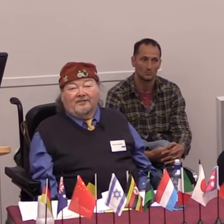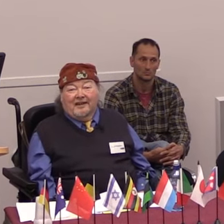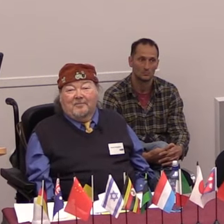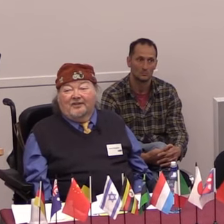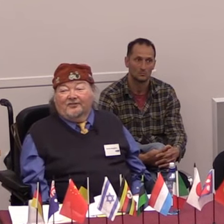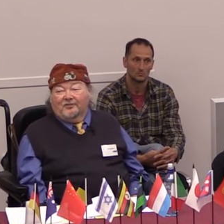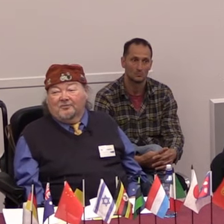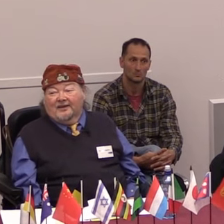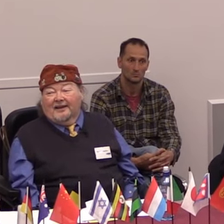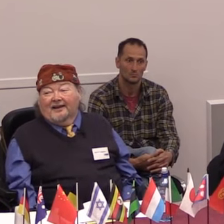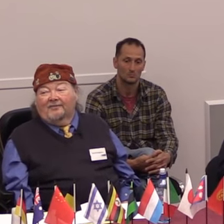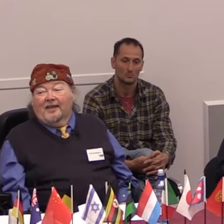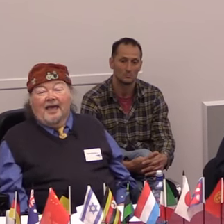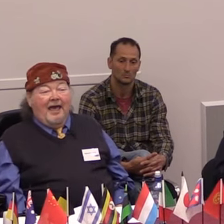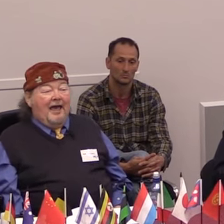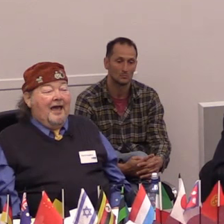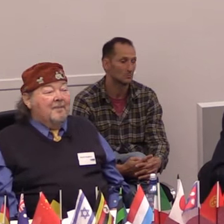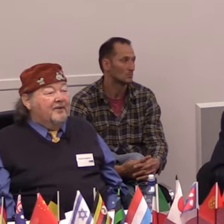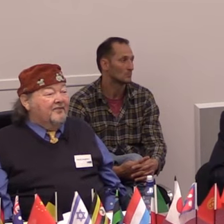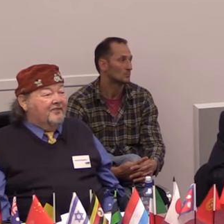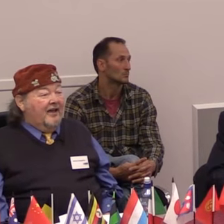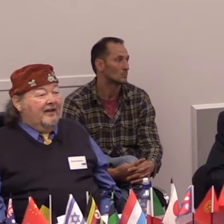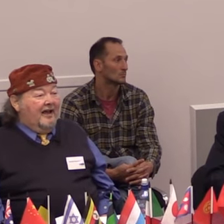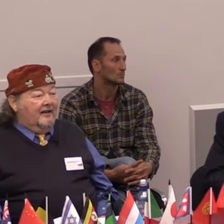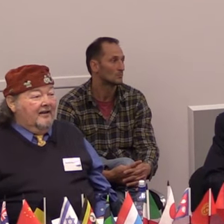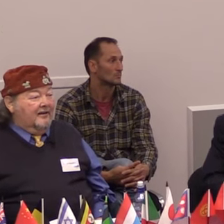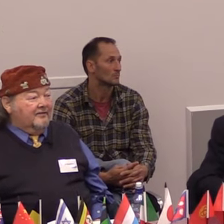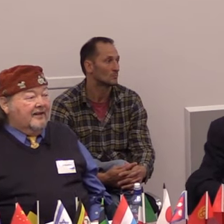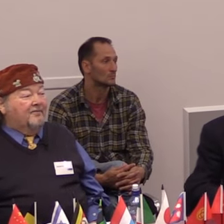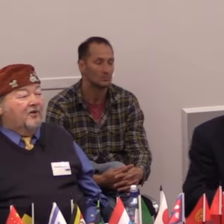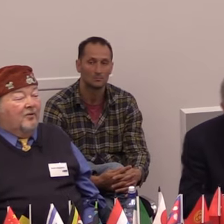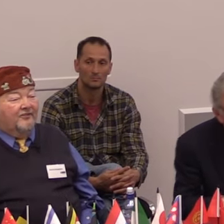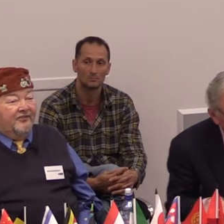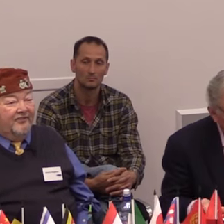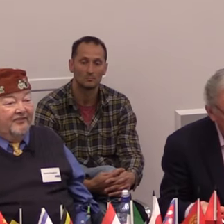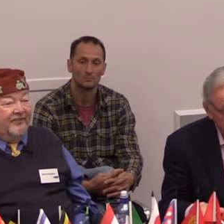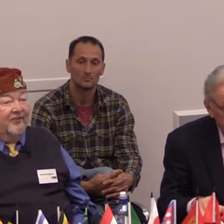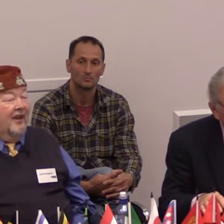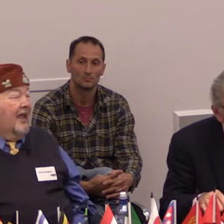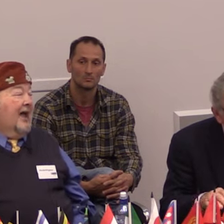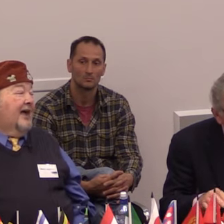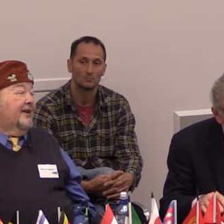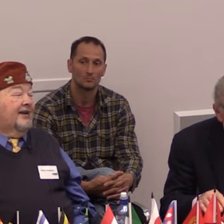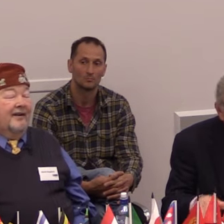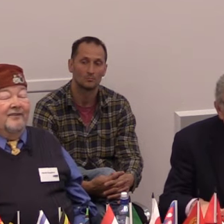ten minutes so that we can have a bit of time for questions, etcetera, and that I can give